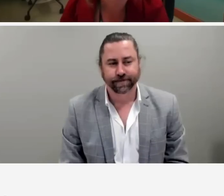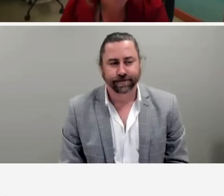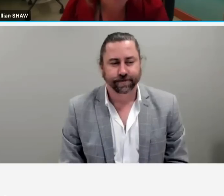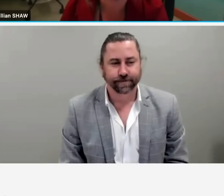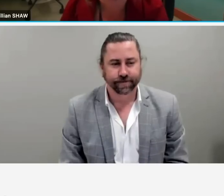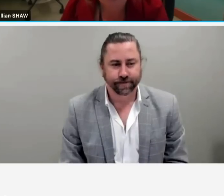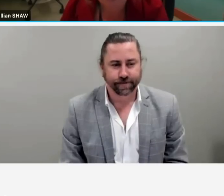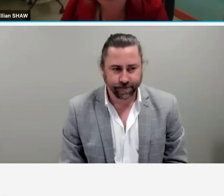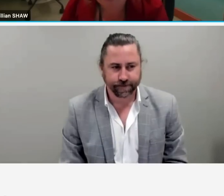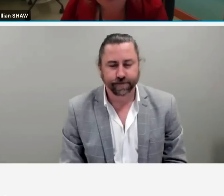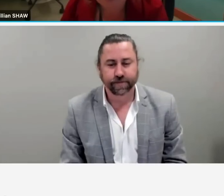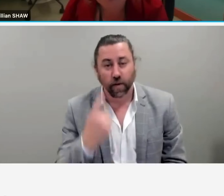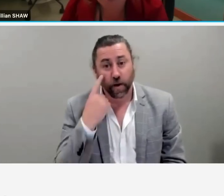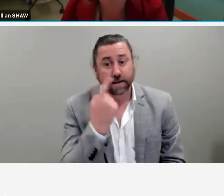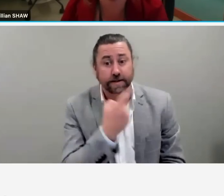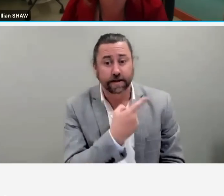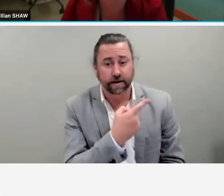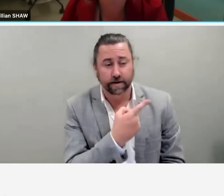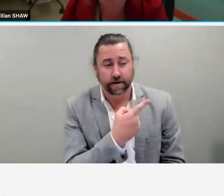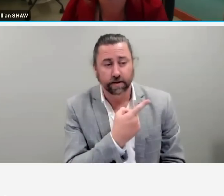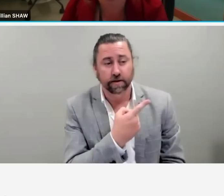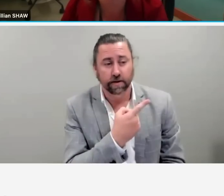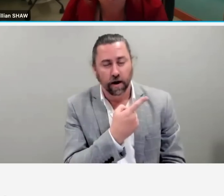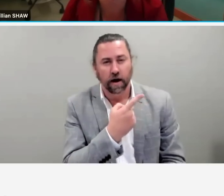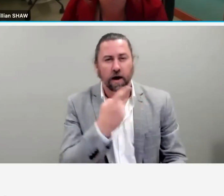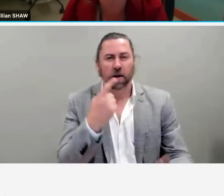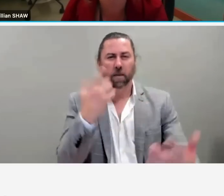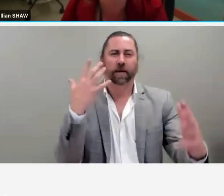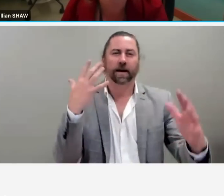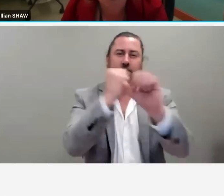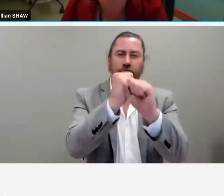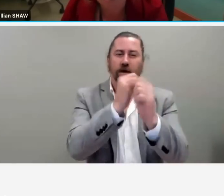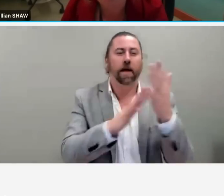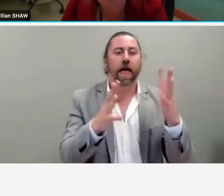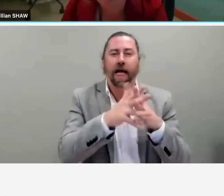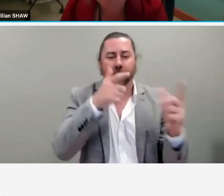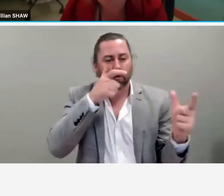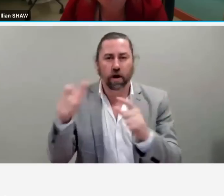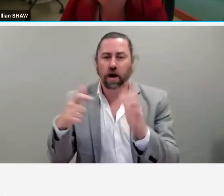So up on the slide here is a high level overview of how the regulatory tools will be used to manage risk so